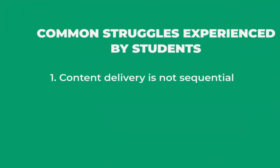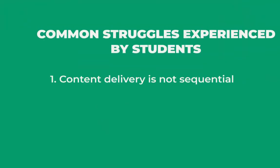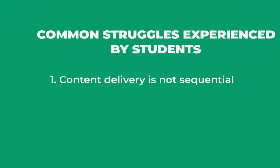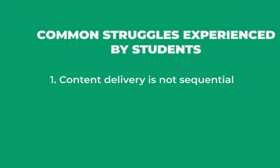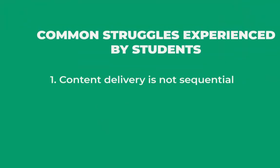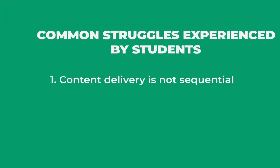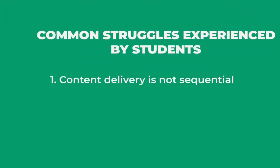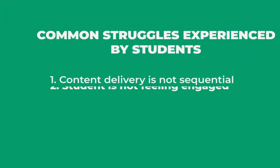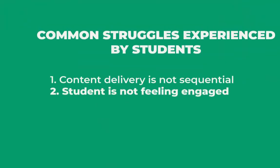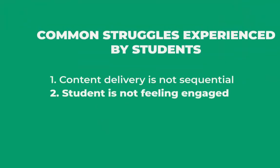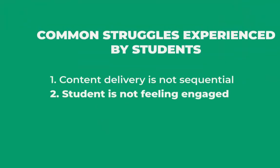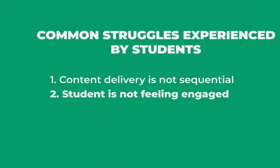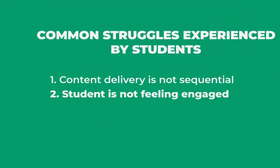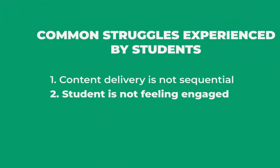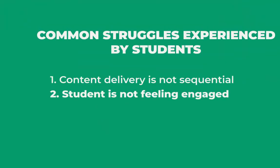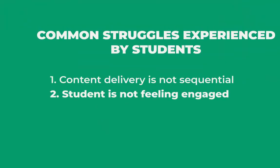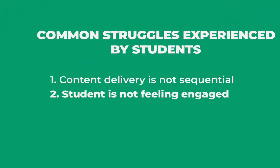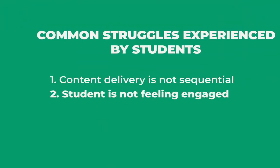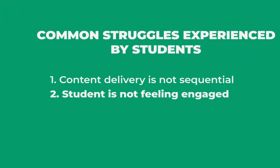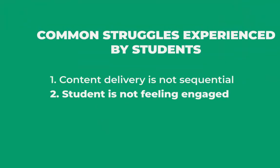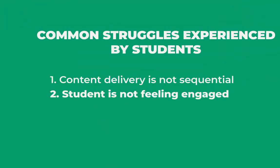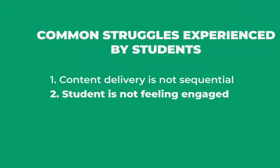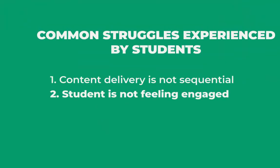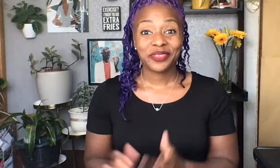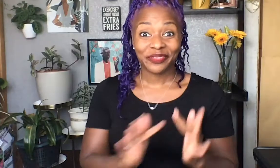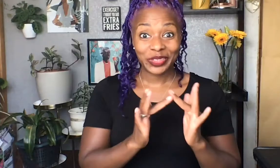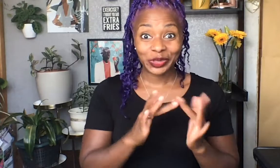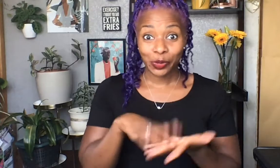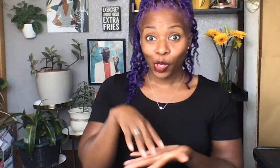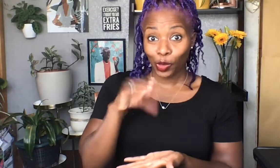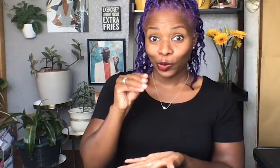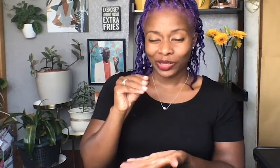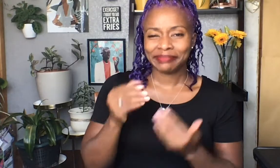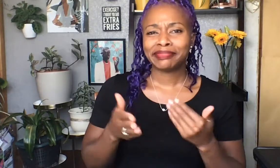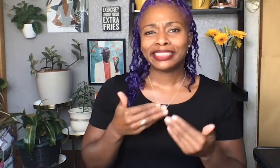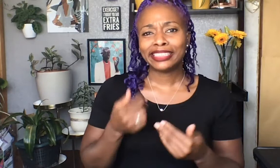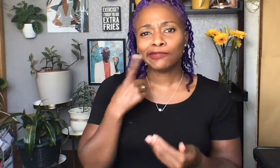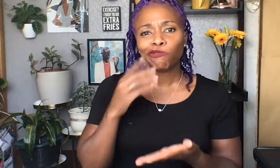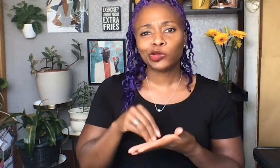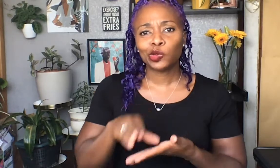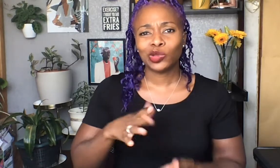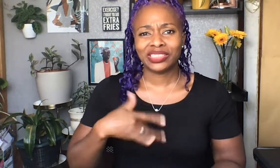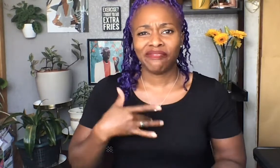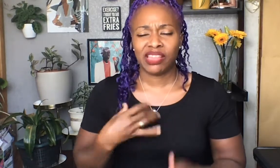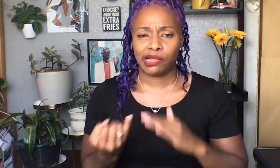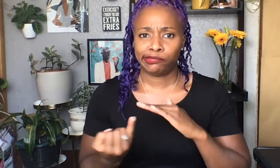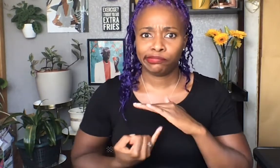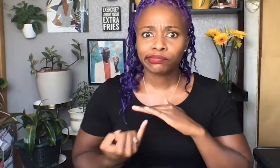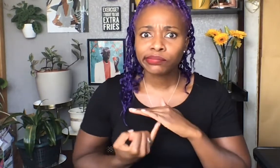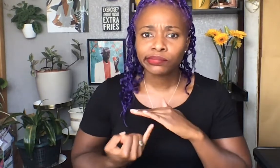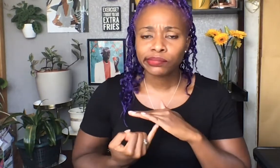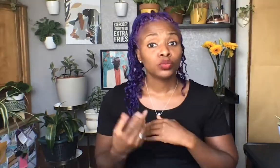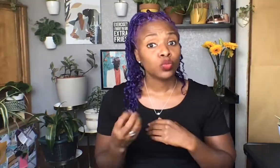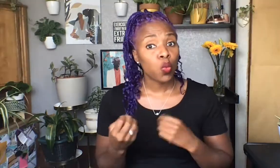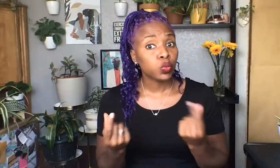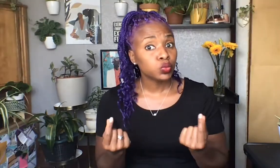[2. Student is not feeling engaged] In virtual learning, it is easy for students to feel isolated.